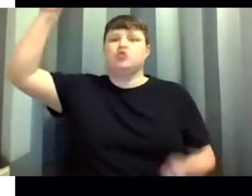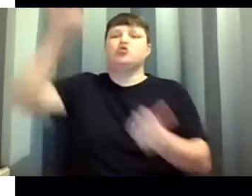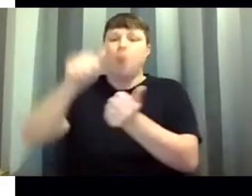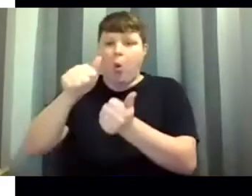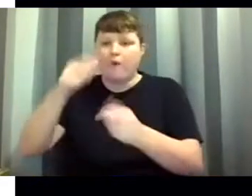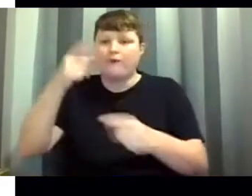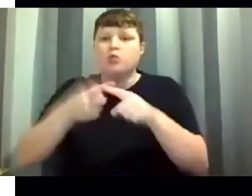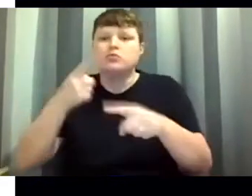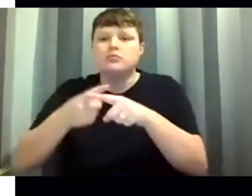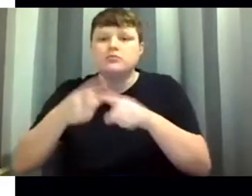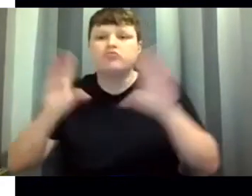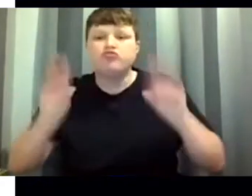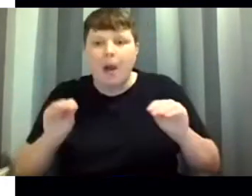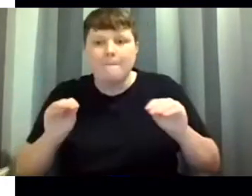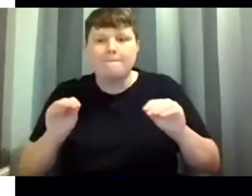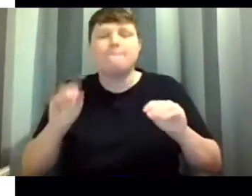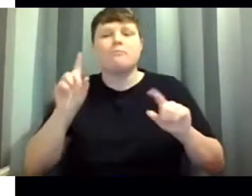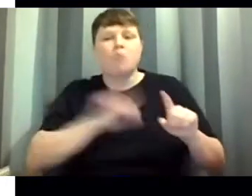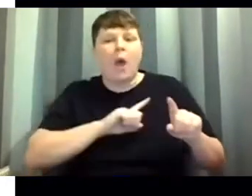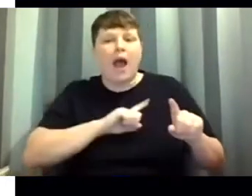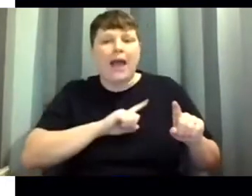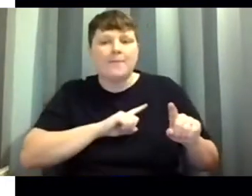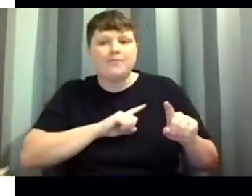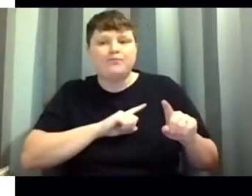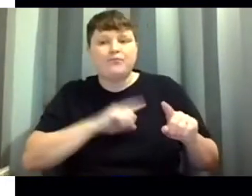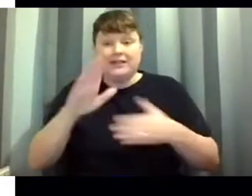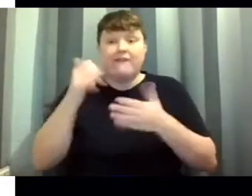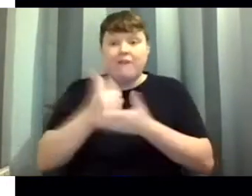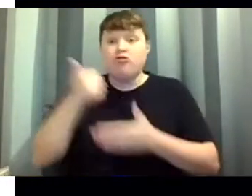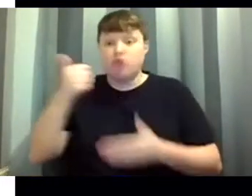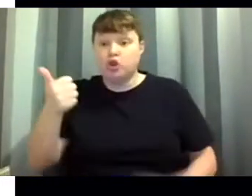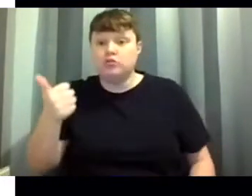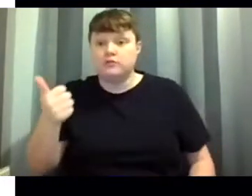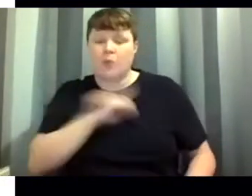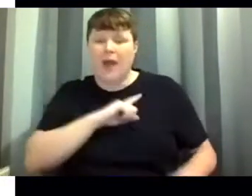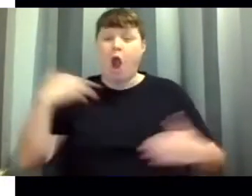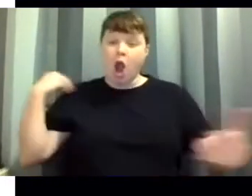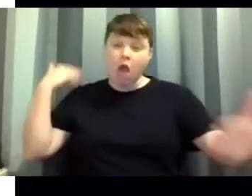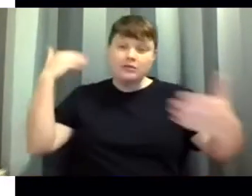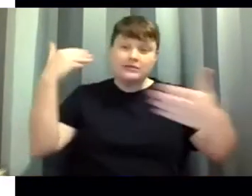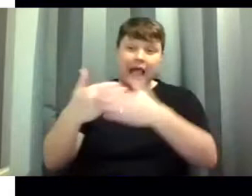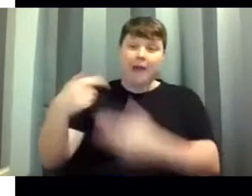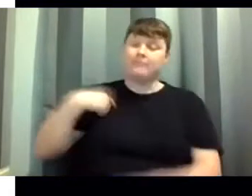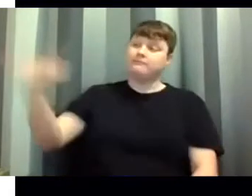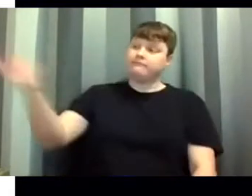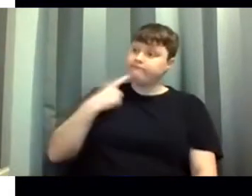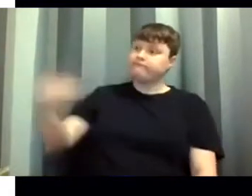This was very good because we've been told for a long time that one of the reasons why our Indian